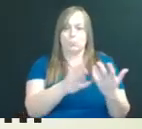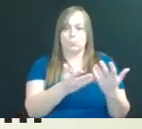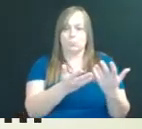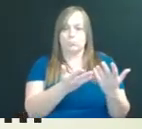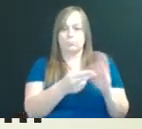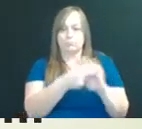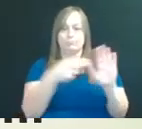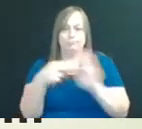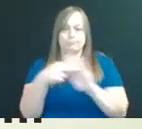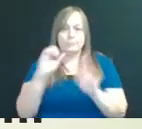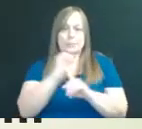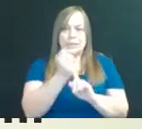a case in either organization.